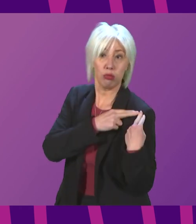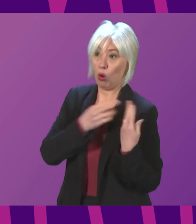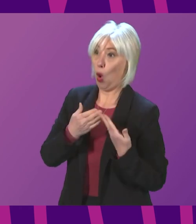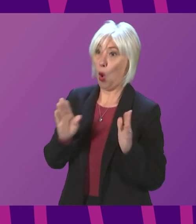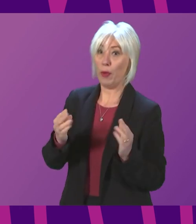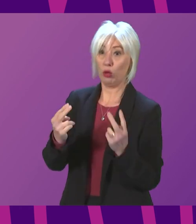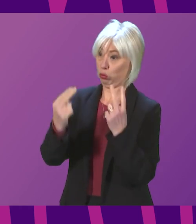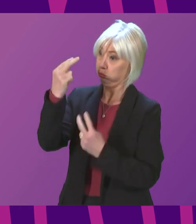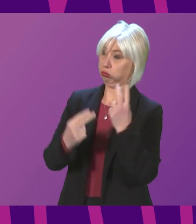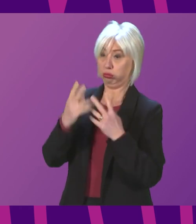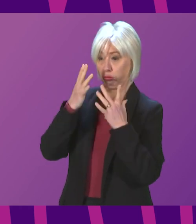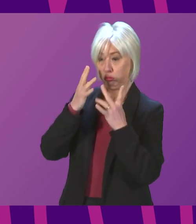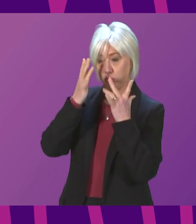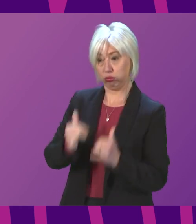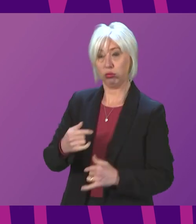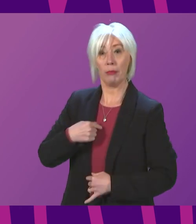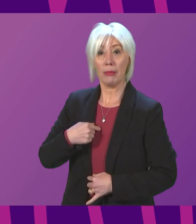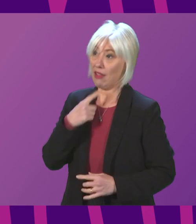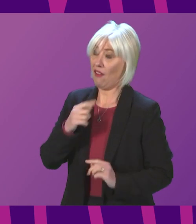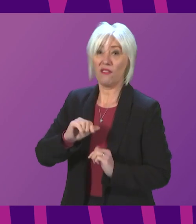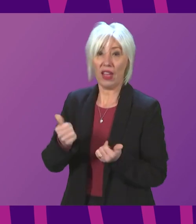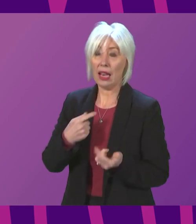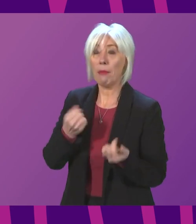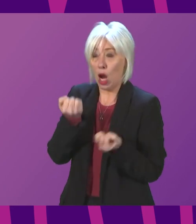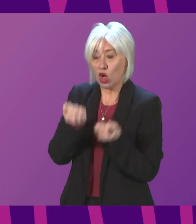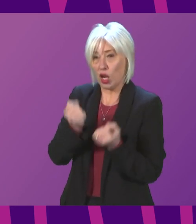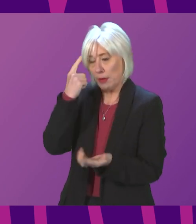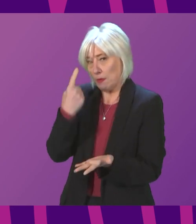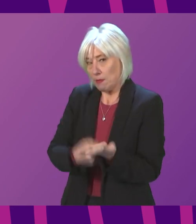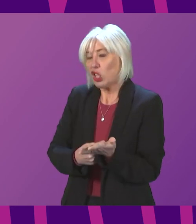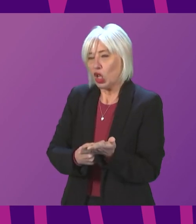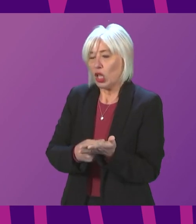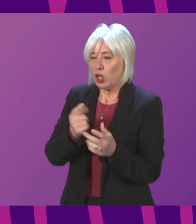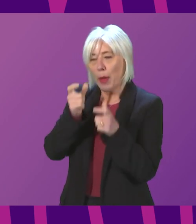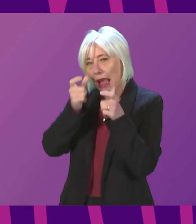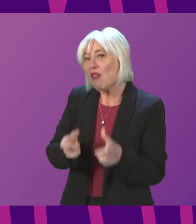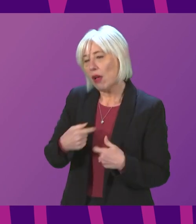the judgments that I make. I will continue to make judgments very carefully using the